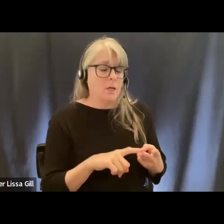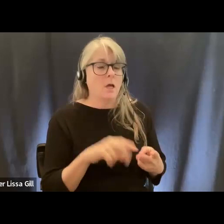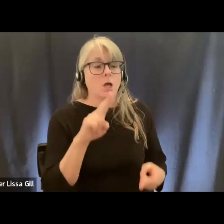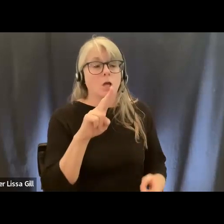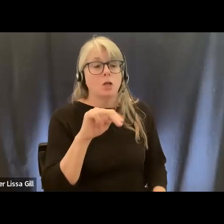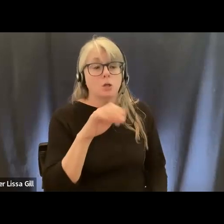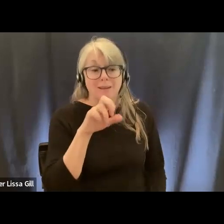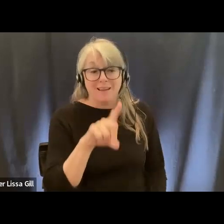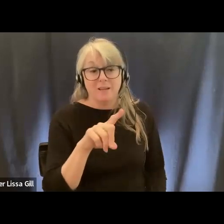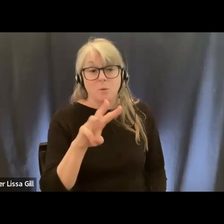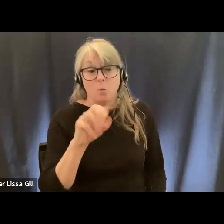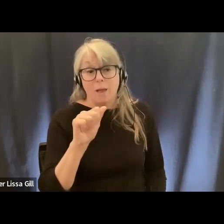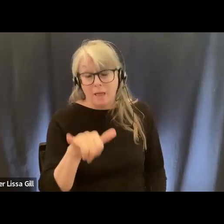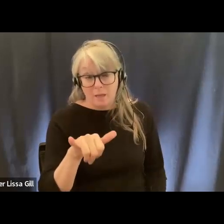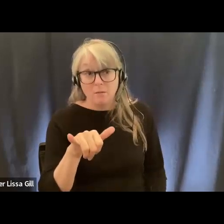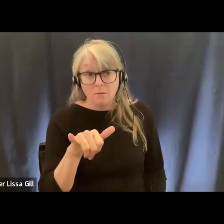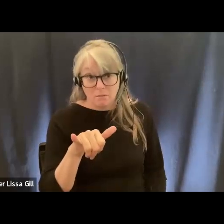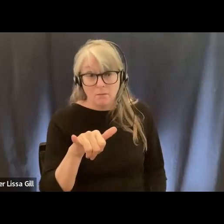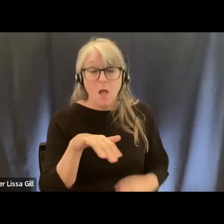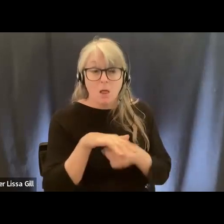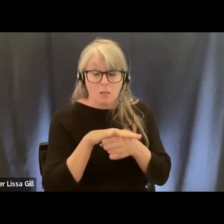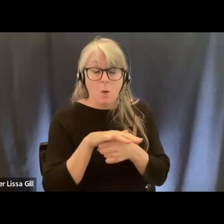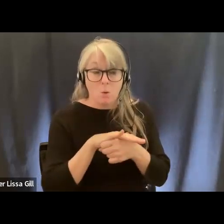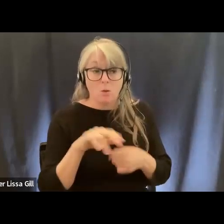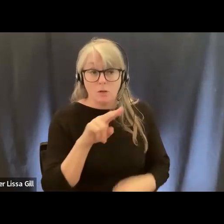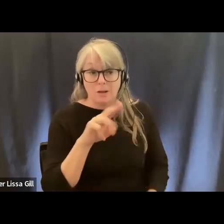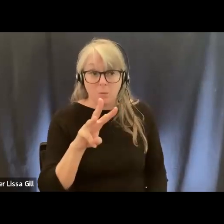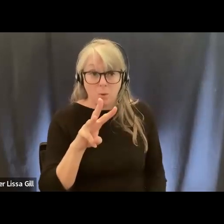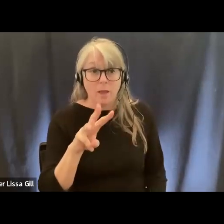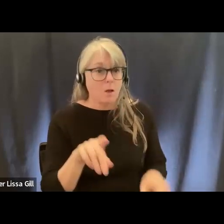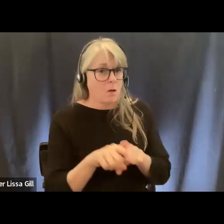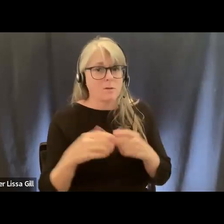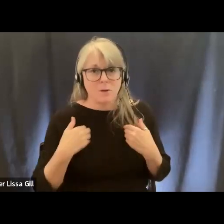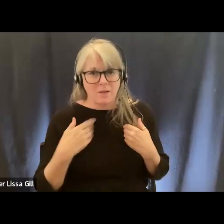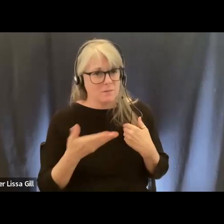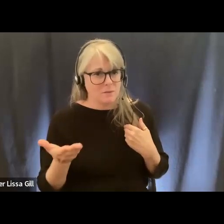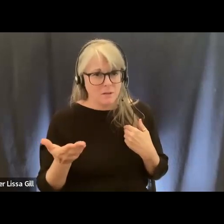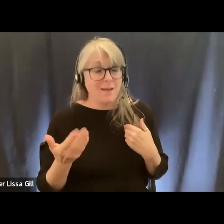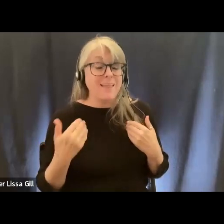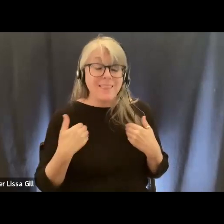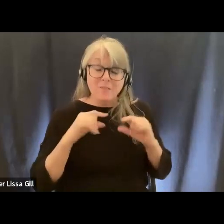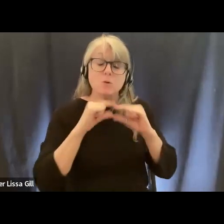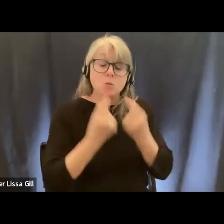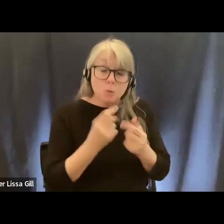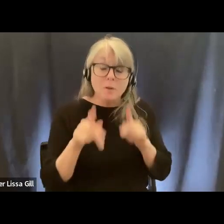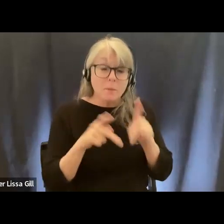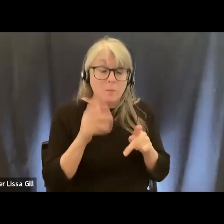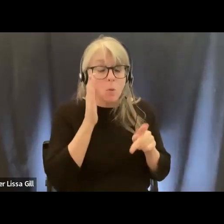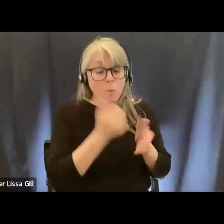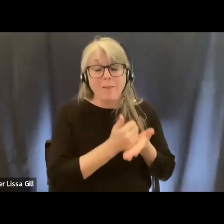Sorry, that's what it was. United Way, your local, United Way also sets out. There are actually groups of people that will help the elderly.